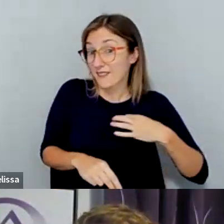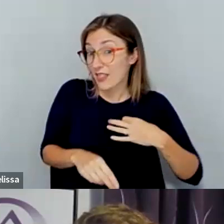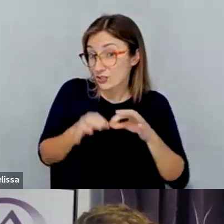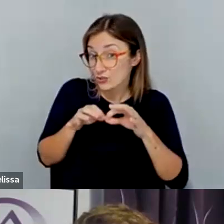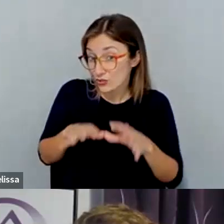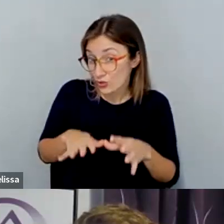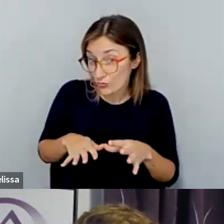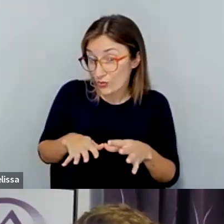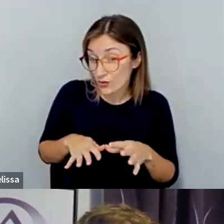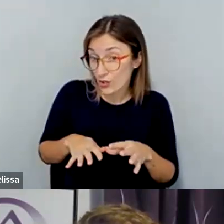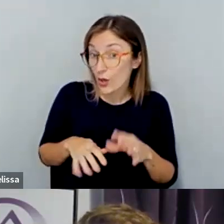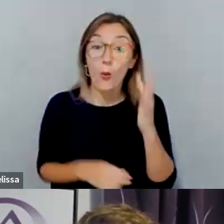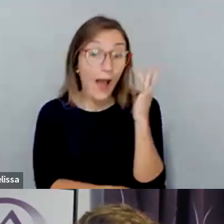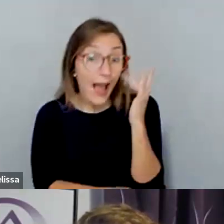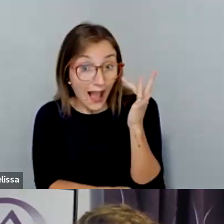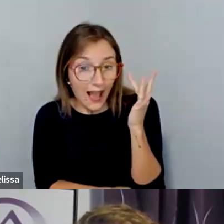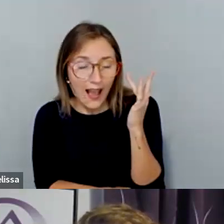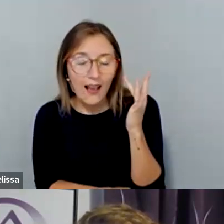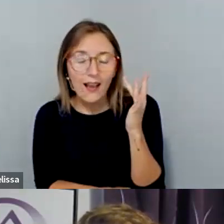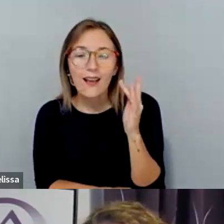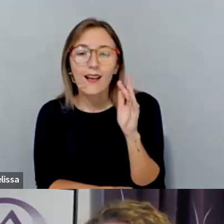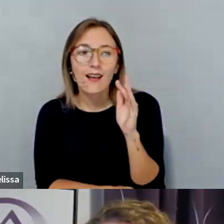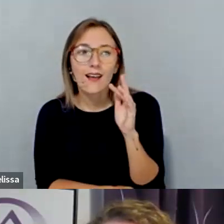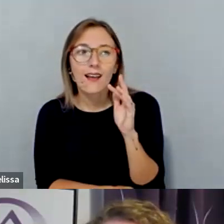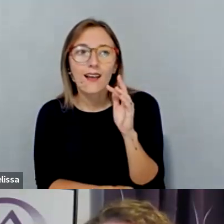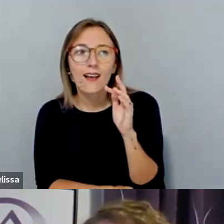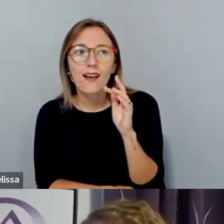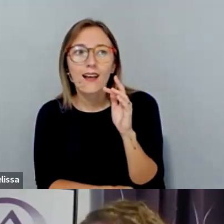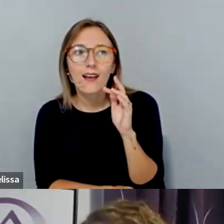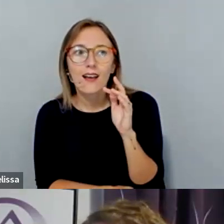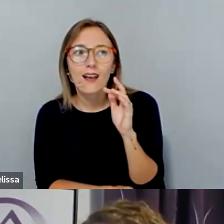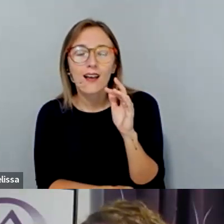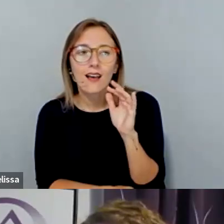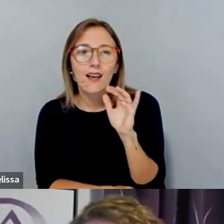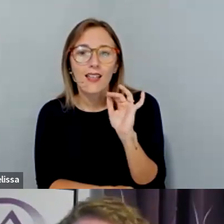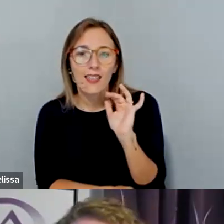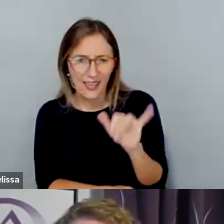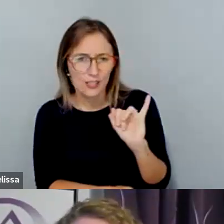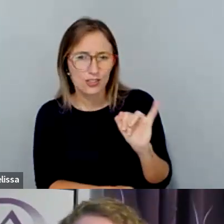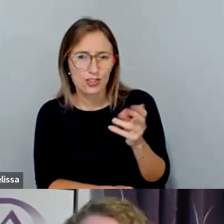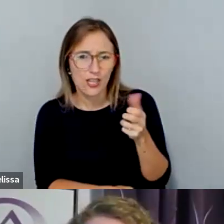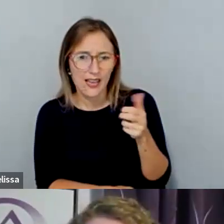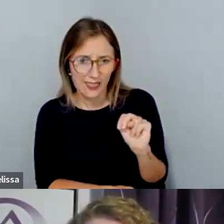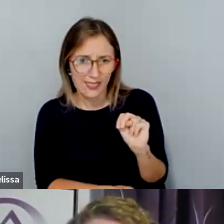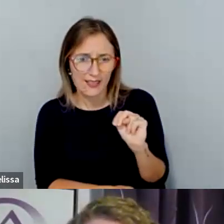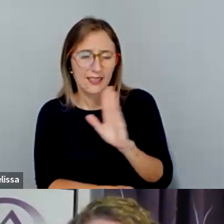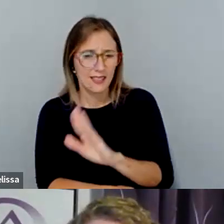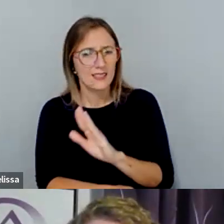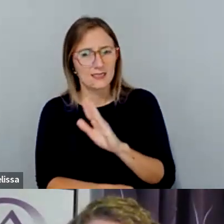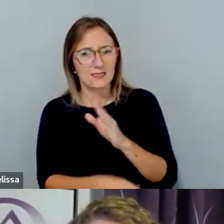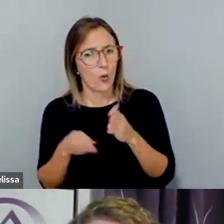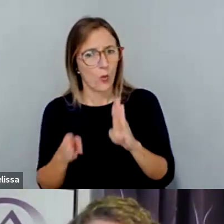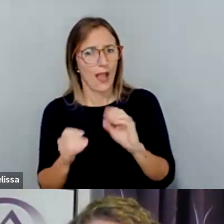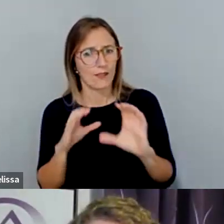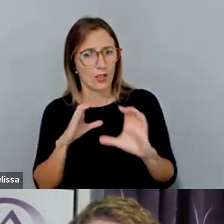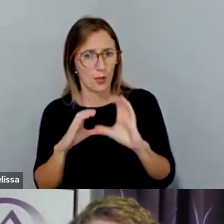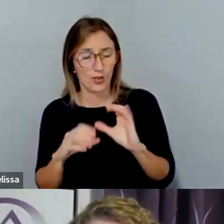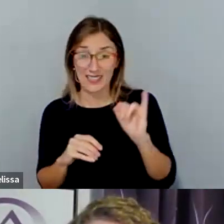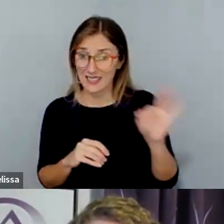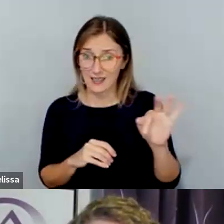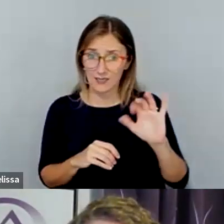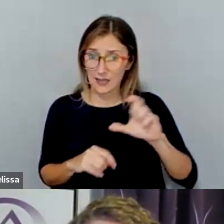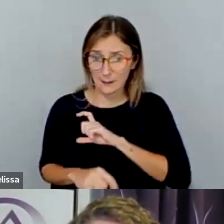: This is Alicity. I think they could have used the volunteer